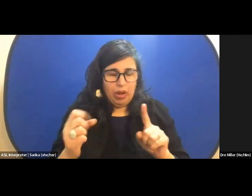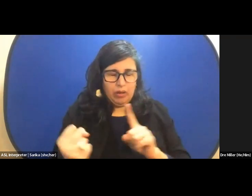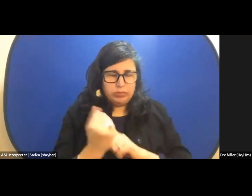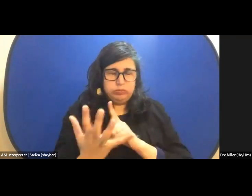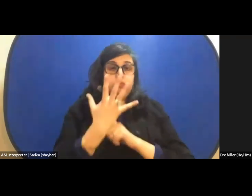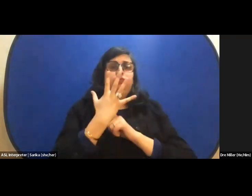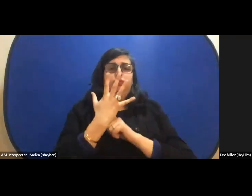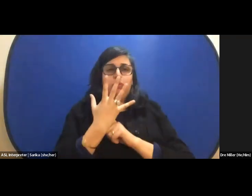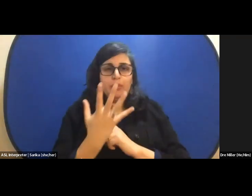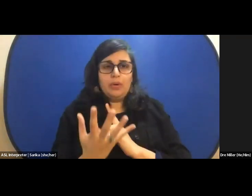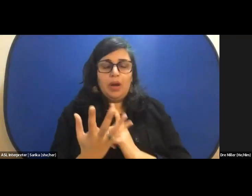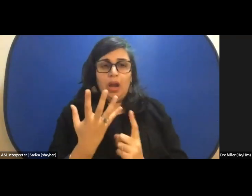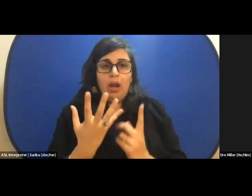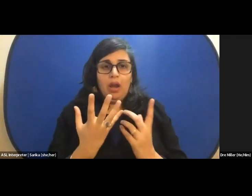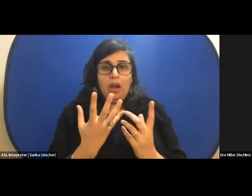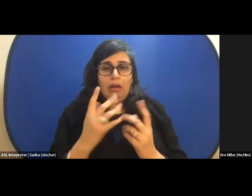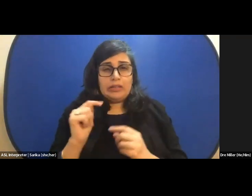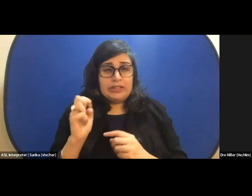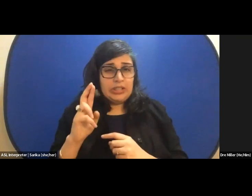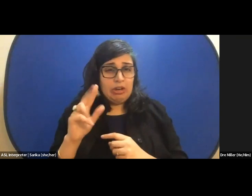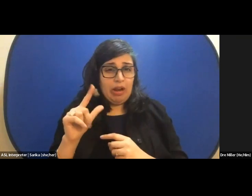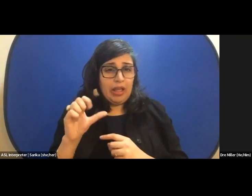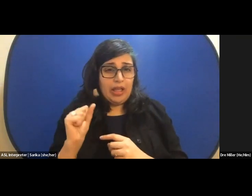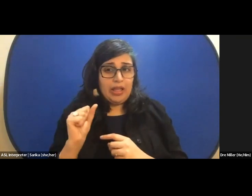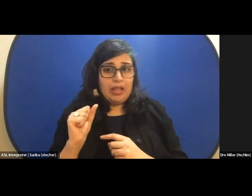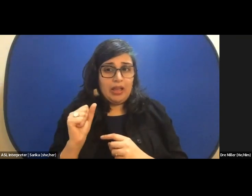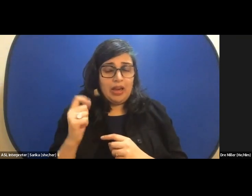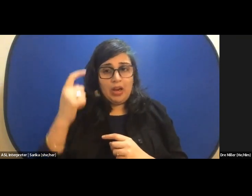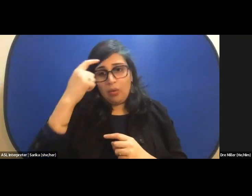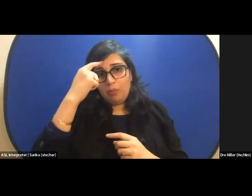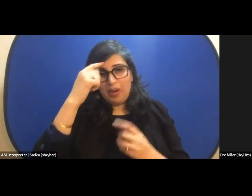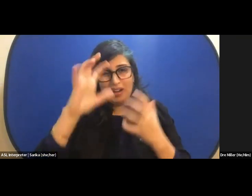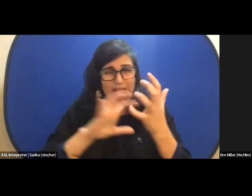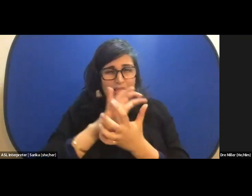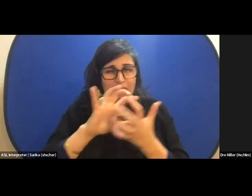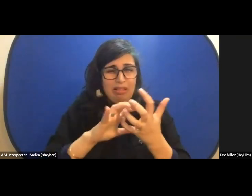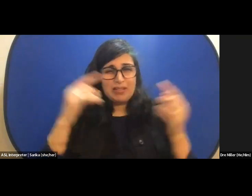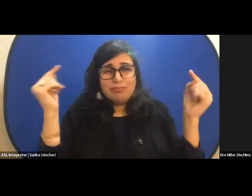not only did I have the injury but I was